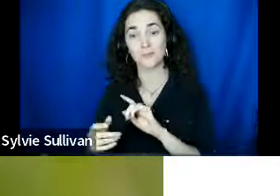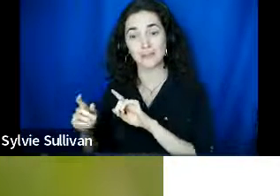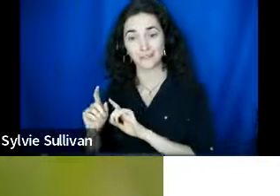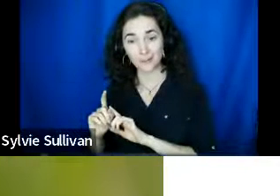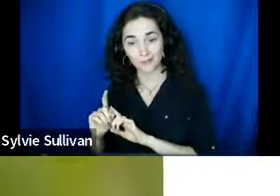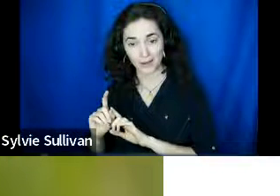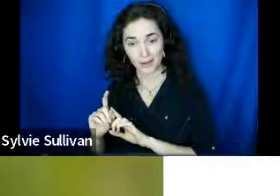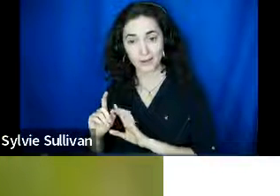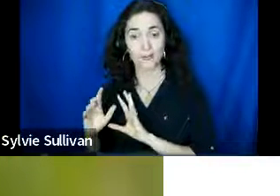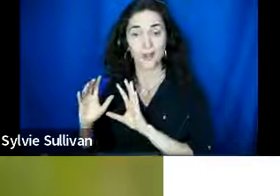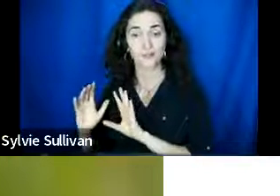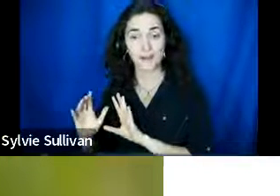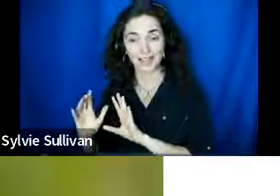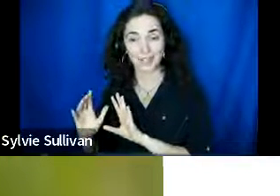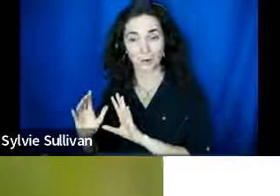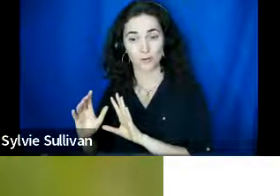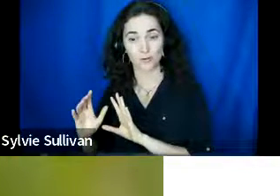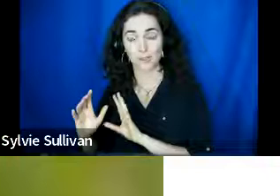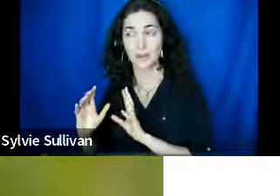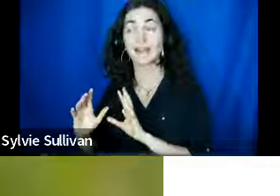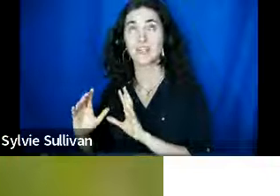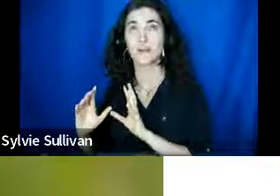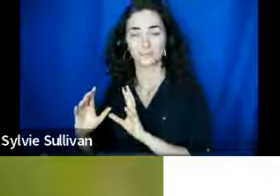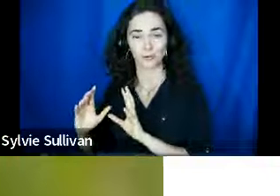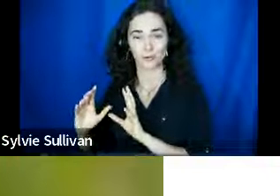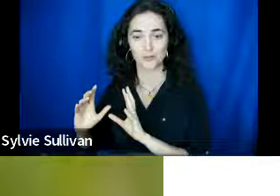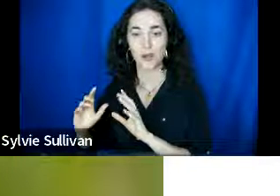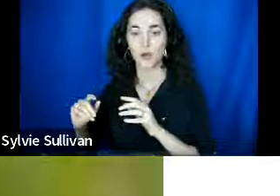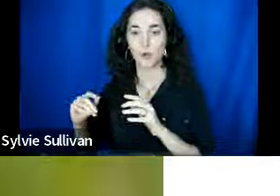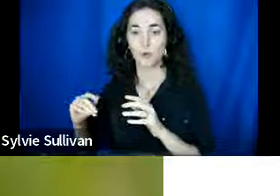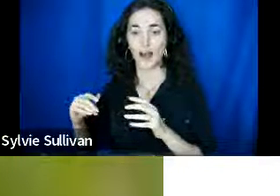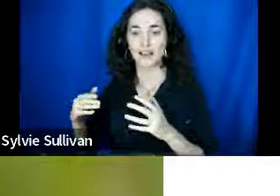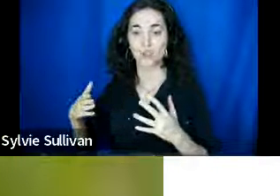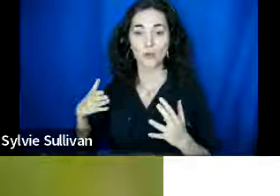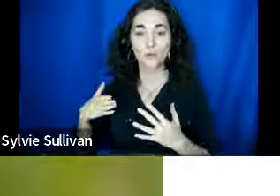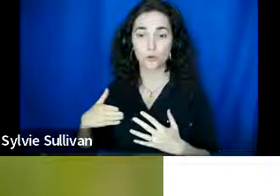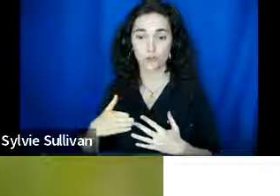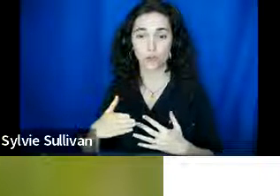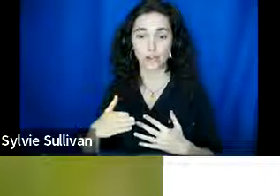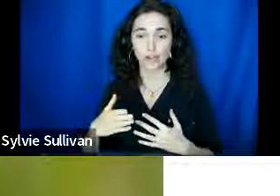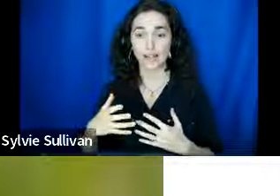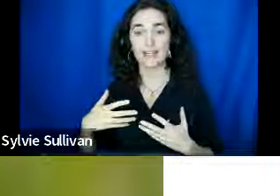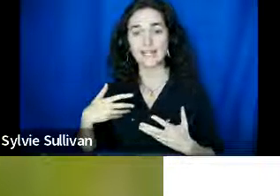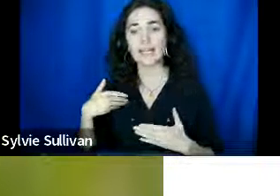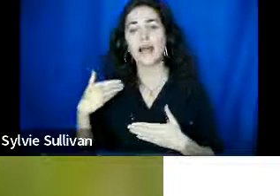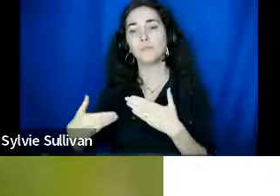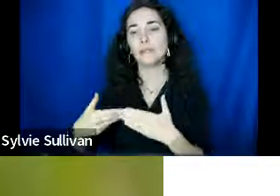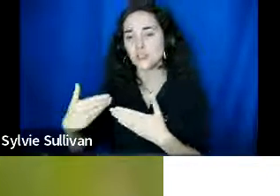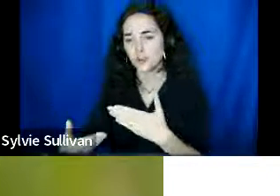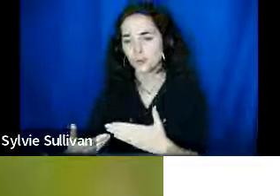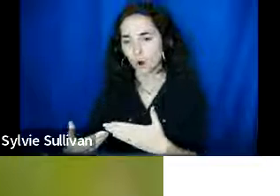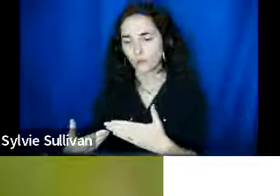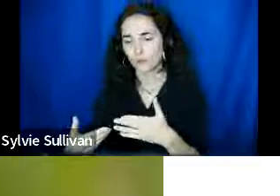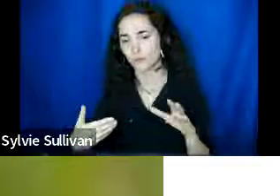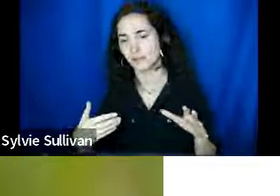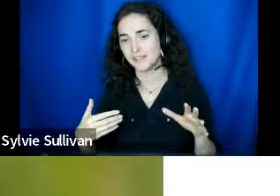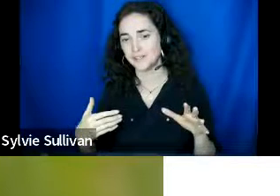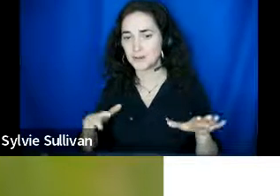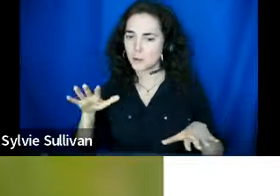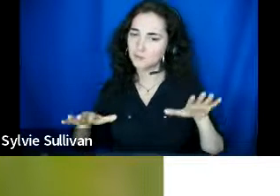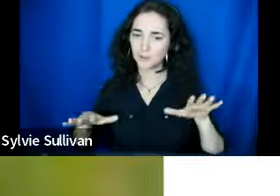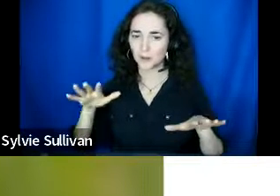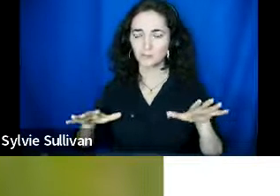But if you meet another American or another, English speaking person who has gone through your journey, then it can help lead you also.